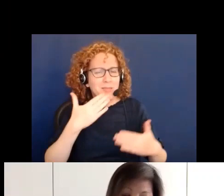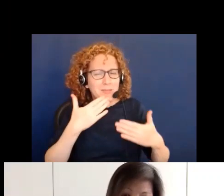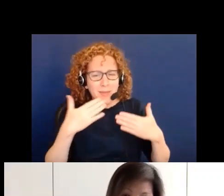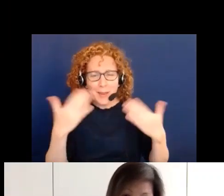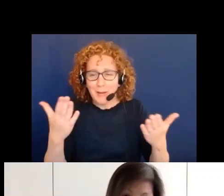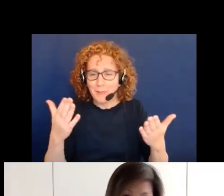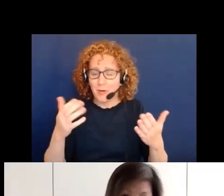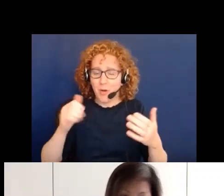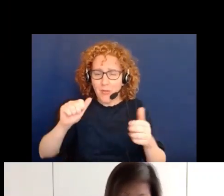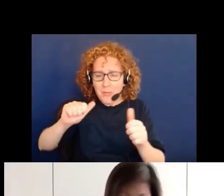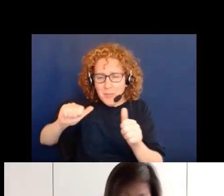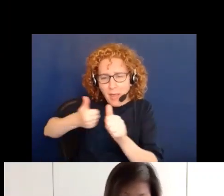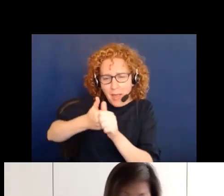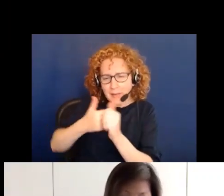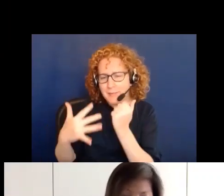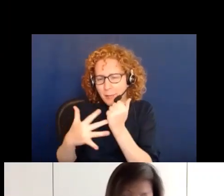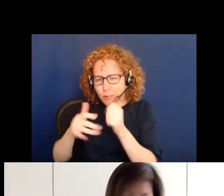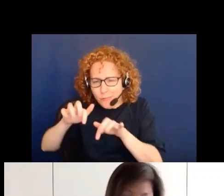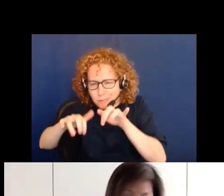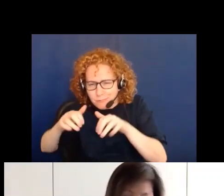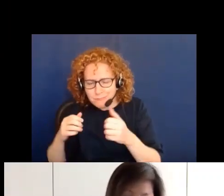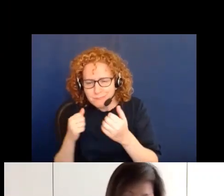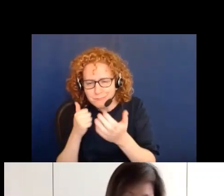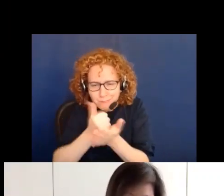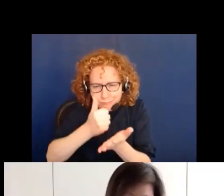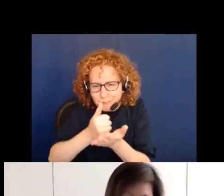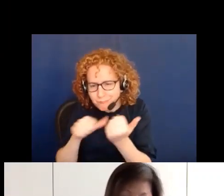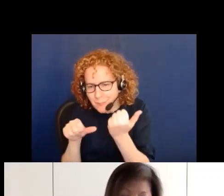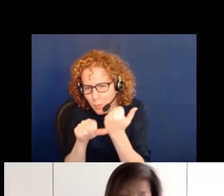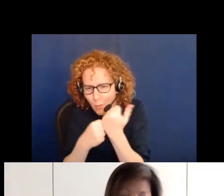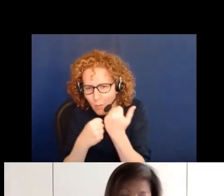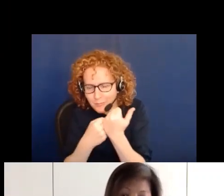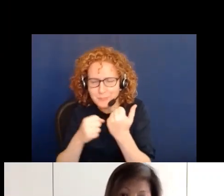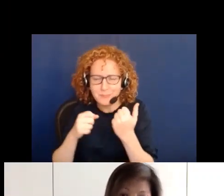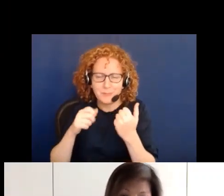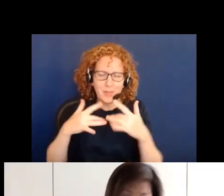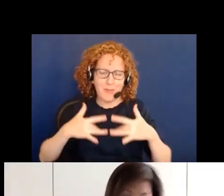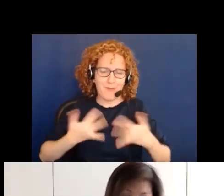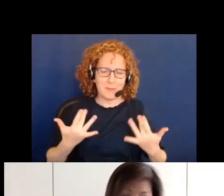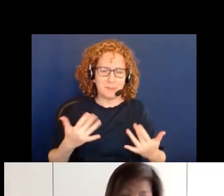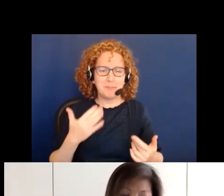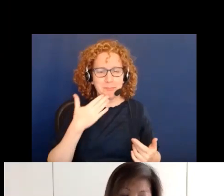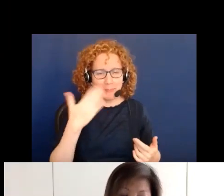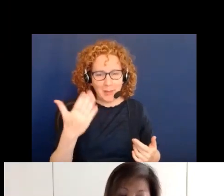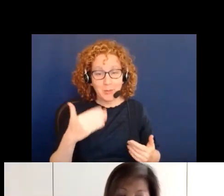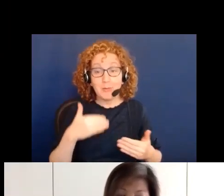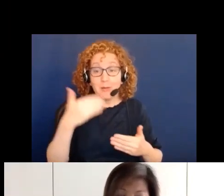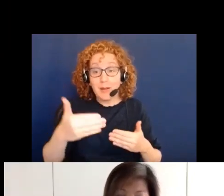support and everything else in between of this event, next slide please. To help get a sense